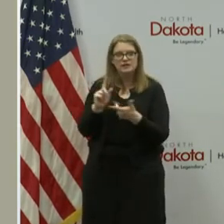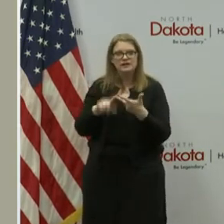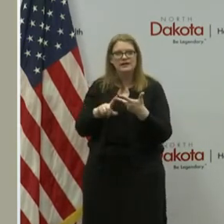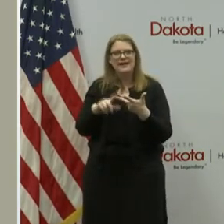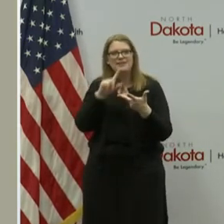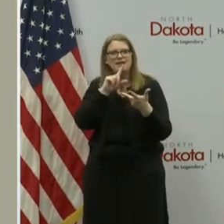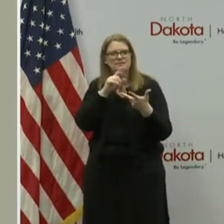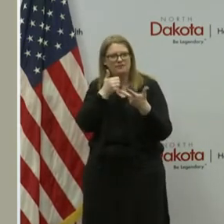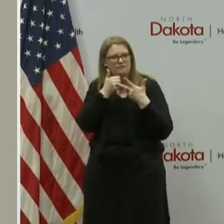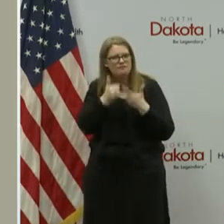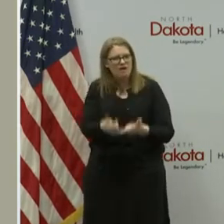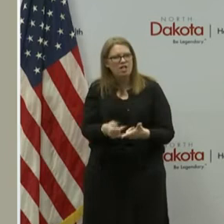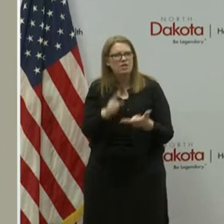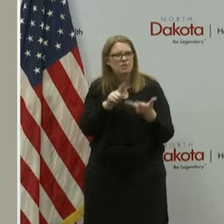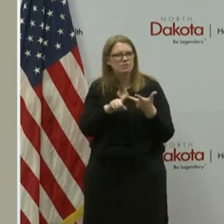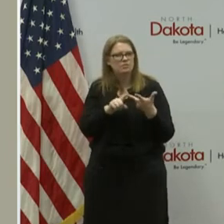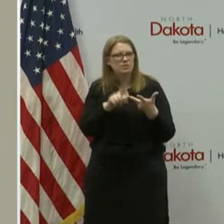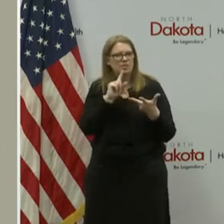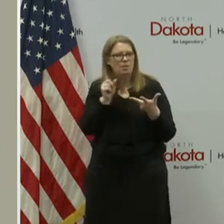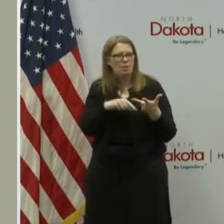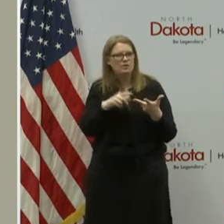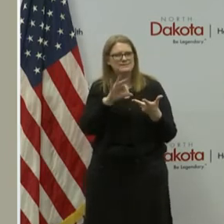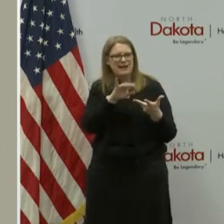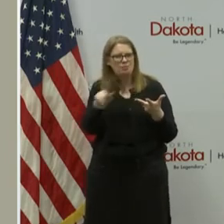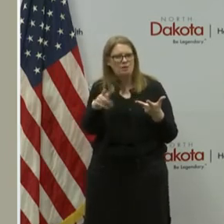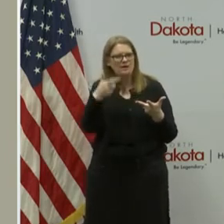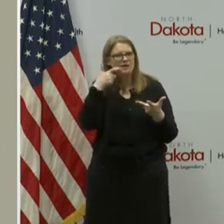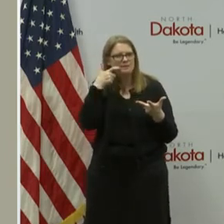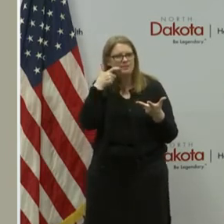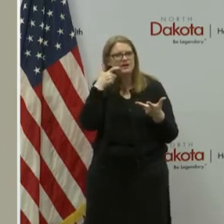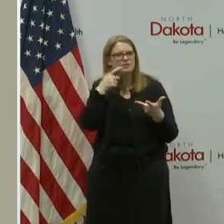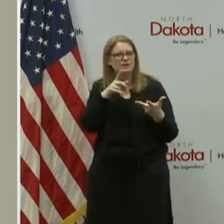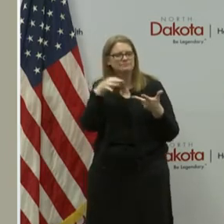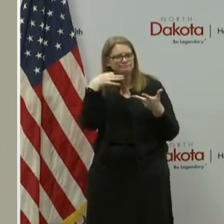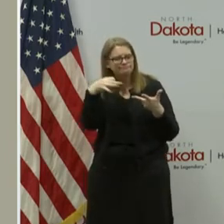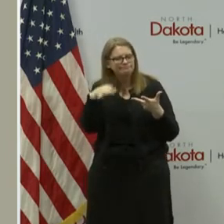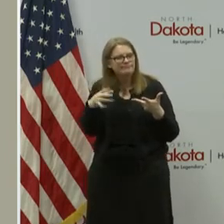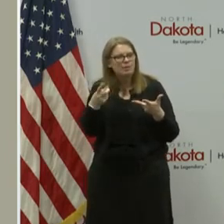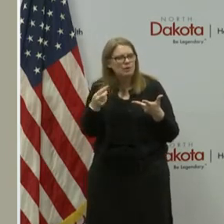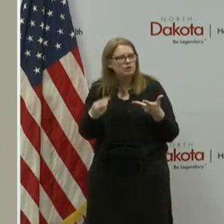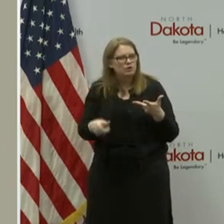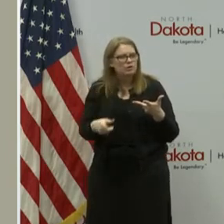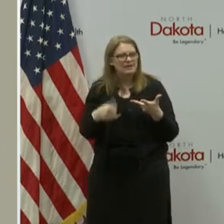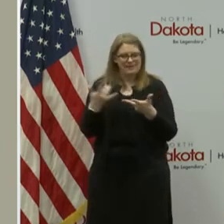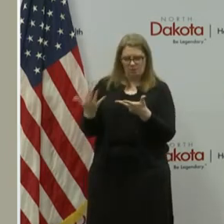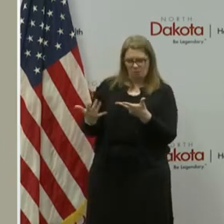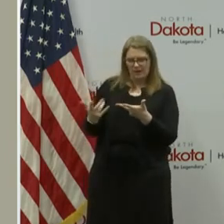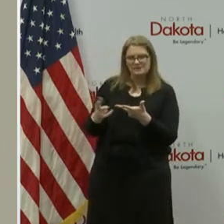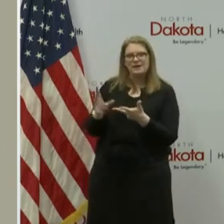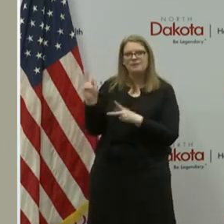911, ADMINISTER NALOXONE IF YOU HAVE IT, FOLLOW 911'S DISPATCHER'S DIRECTIONS TO